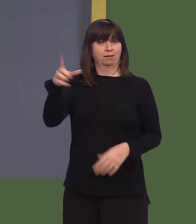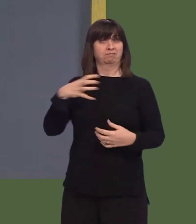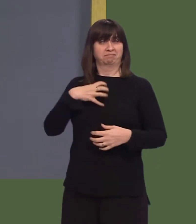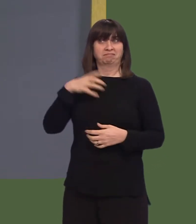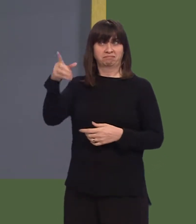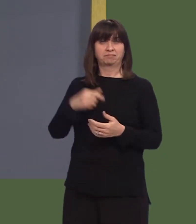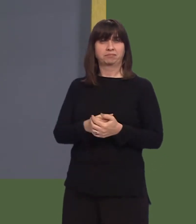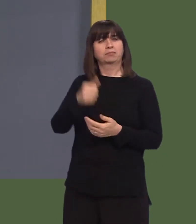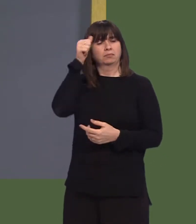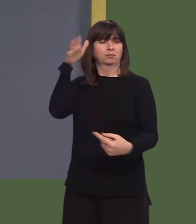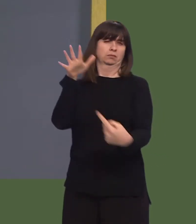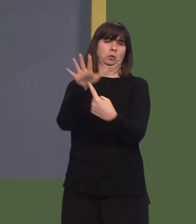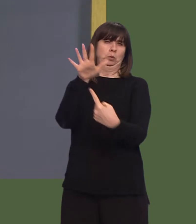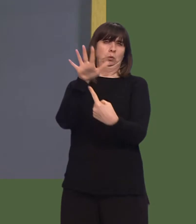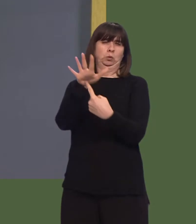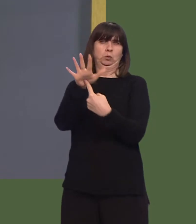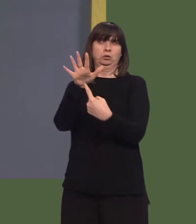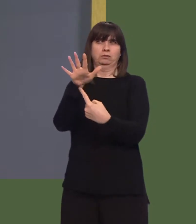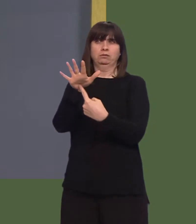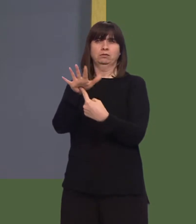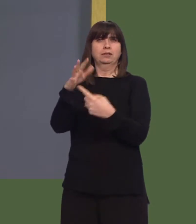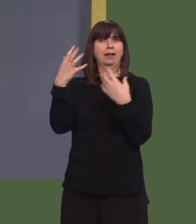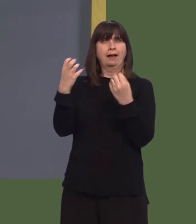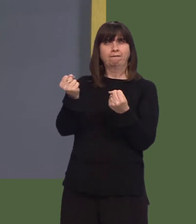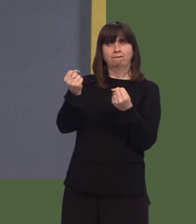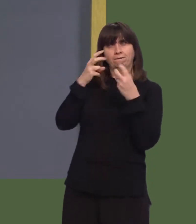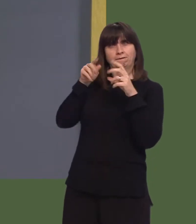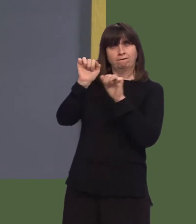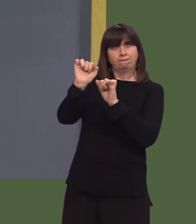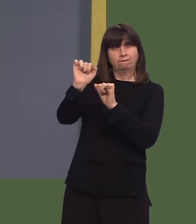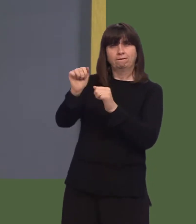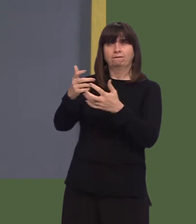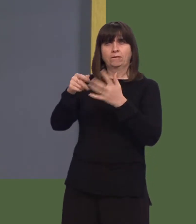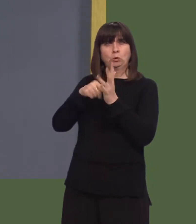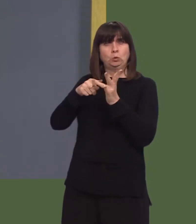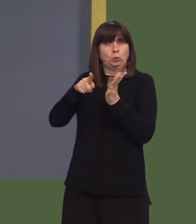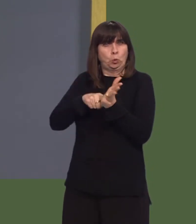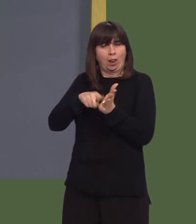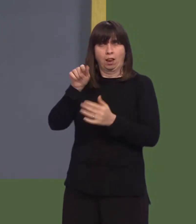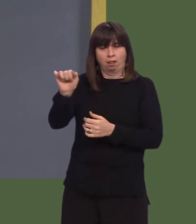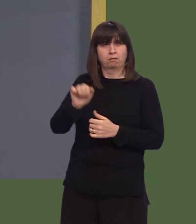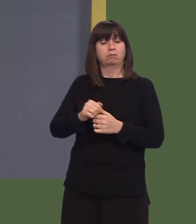be an important economic development tool. I was pleased by yesterday's announcement that you have commissioned an academic-led